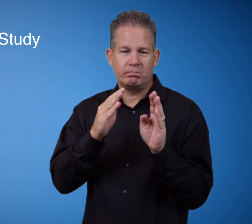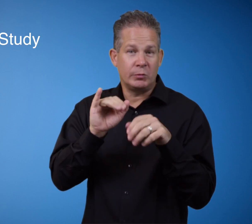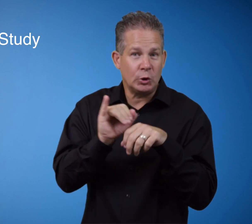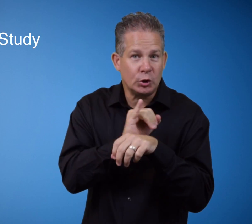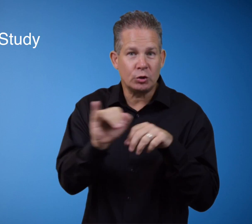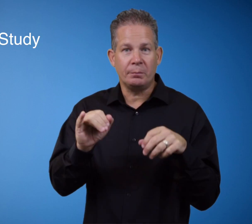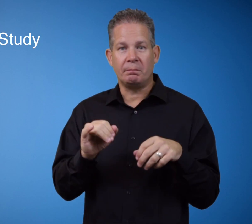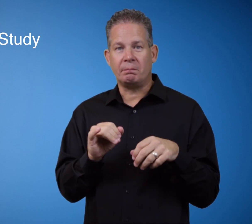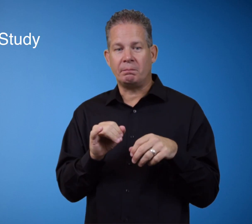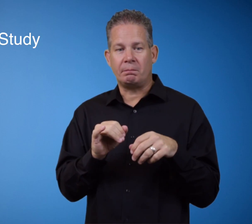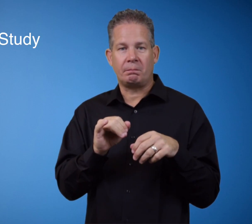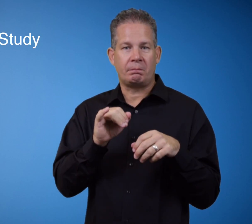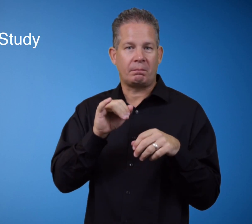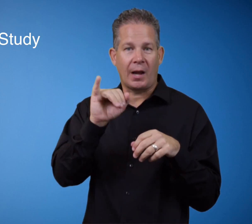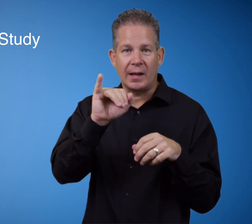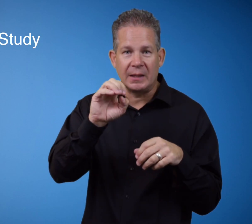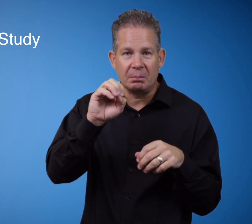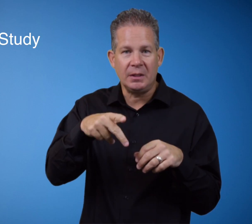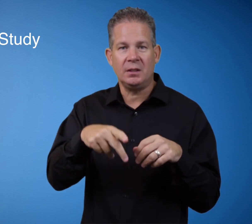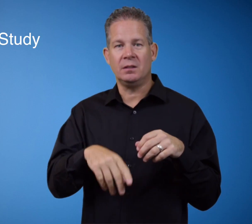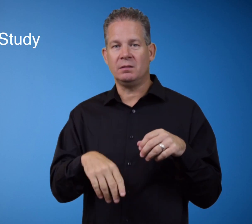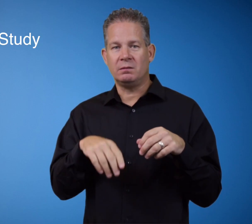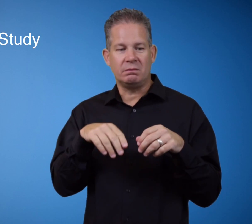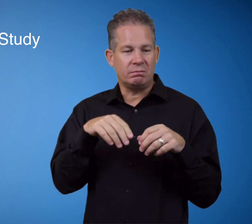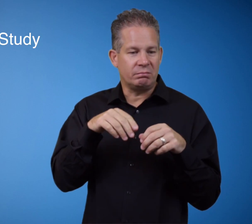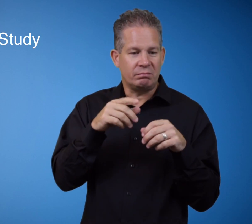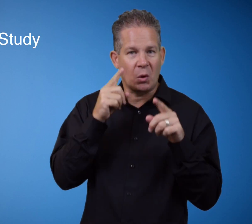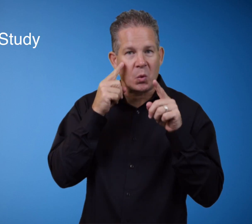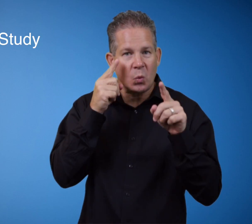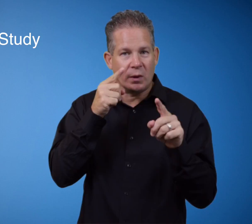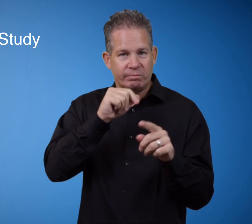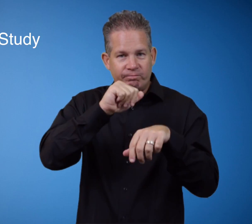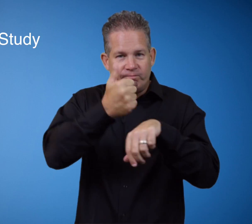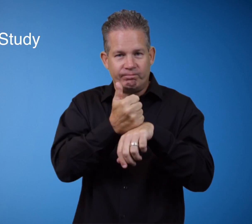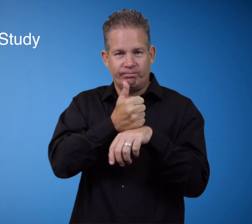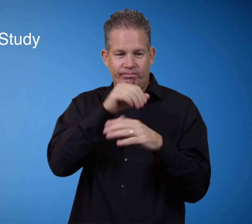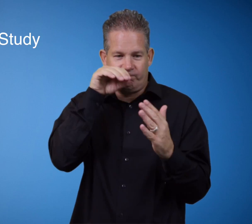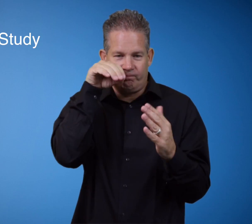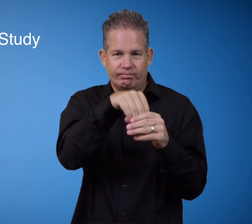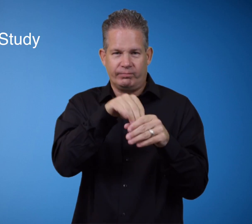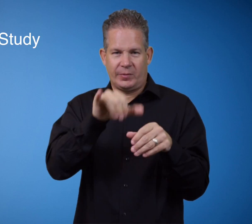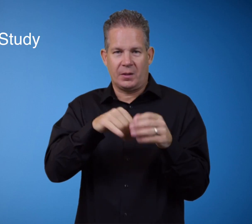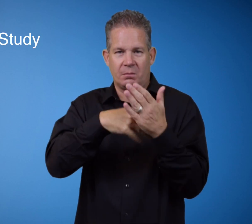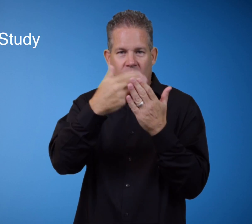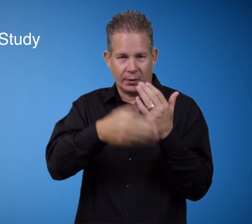or while they're doing an internship, the IEP or their goals